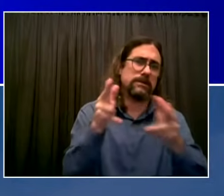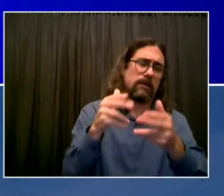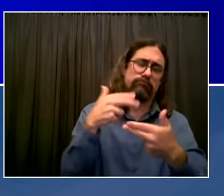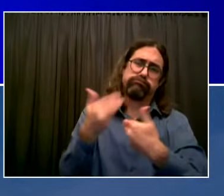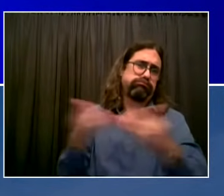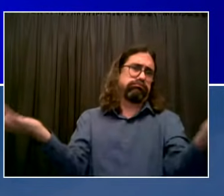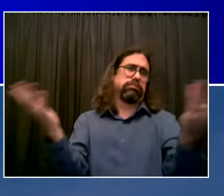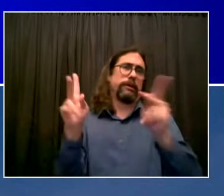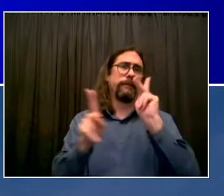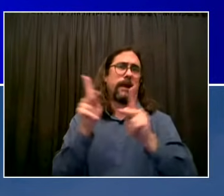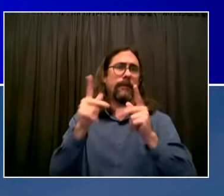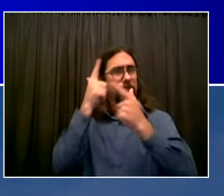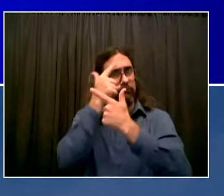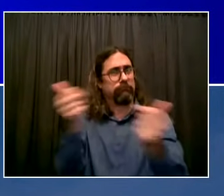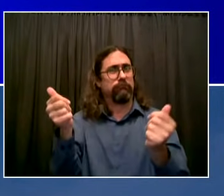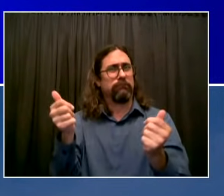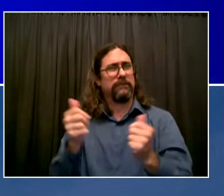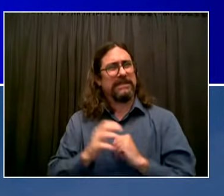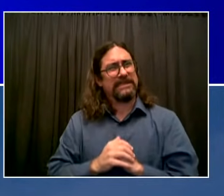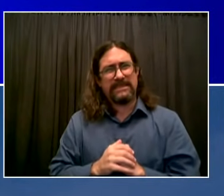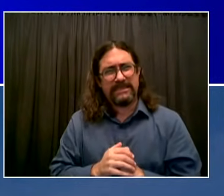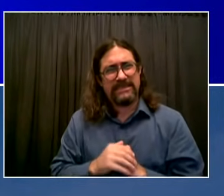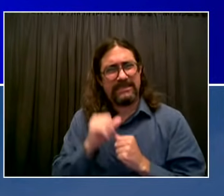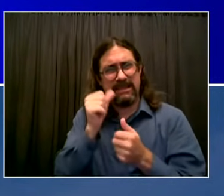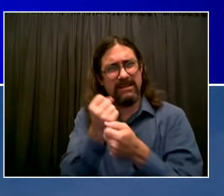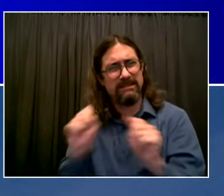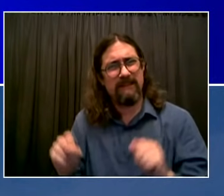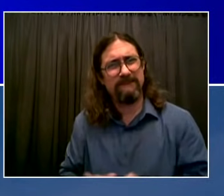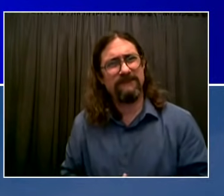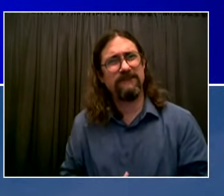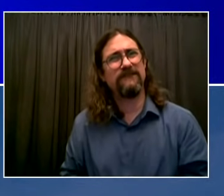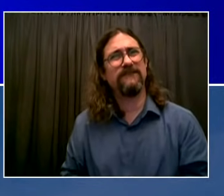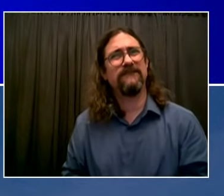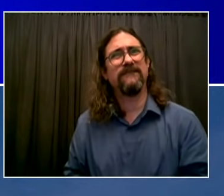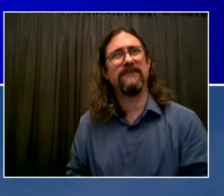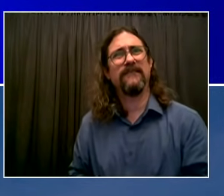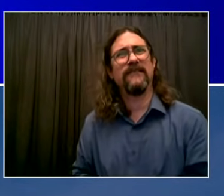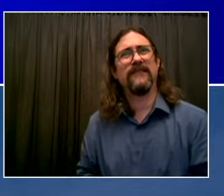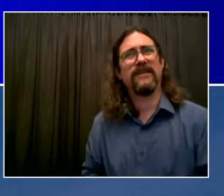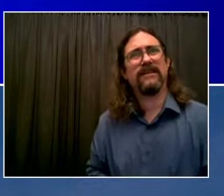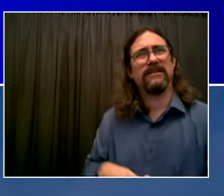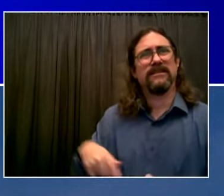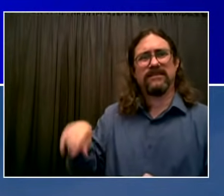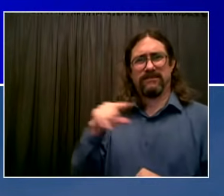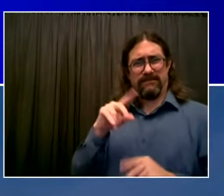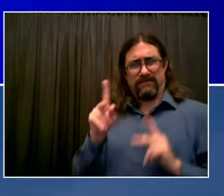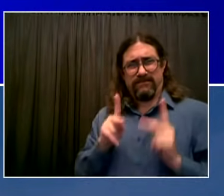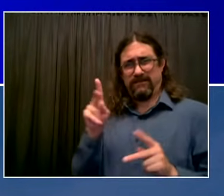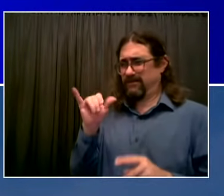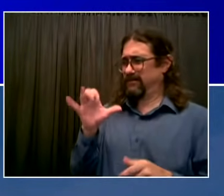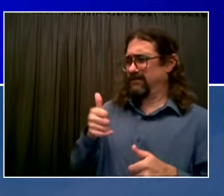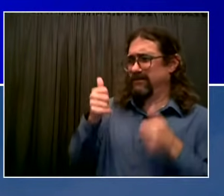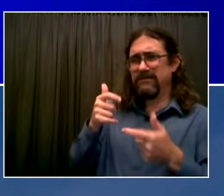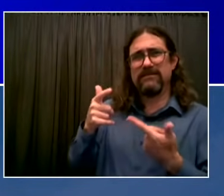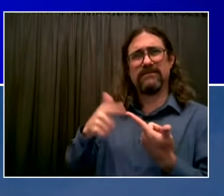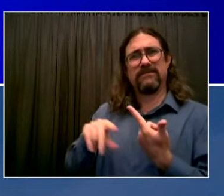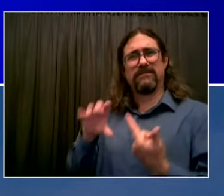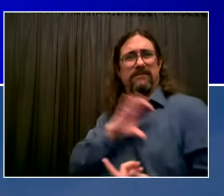WITH SO MANY ALLIES TO MAKE IT HARDER TO WALK AROUND THE HANDGUN NOT EASIER.